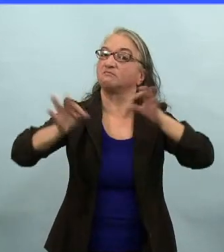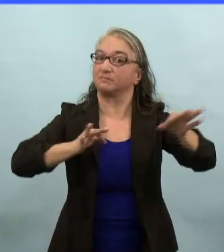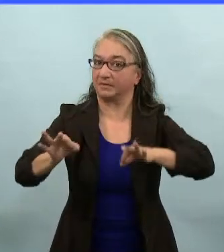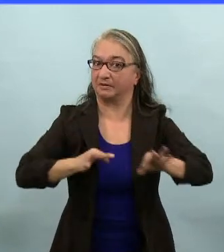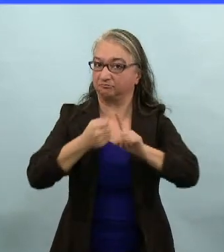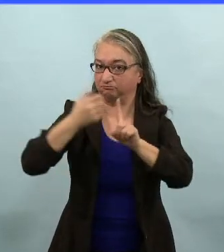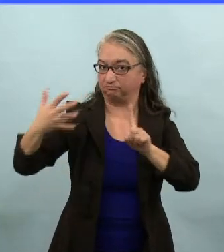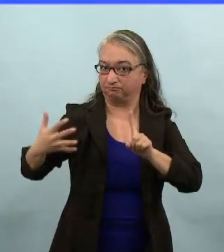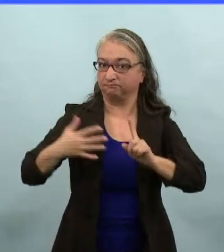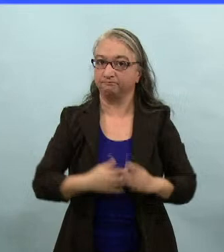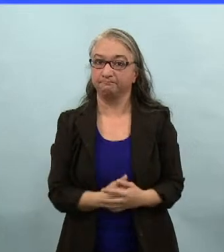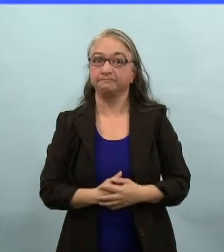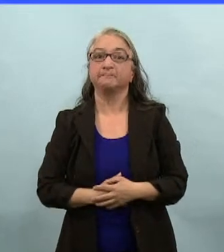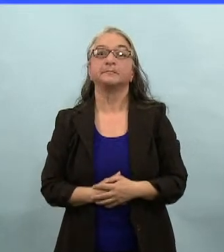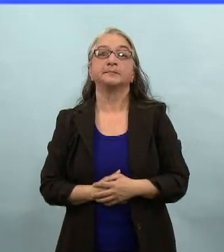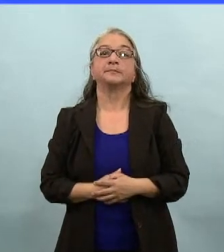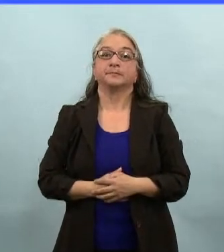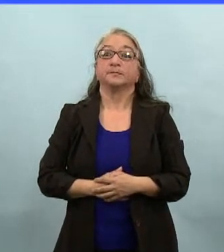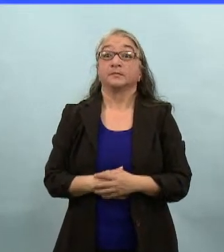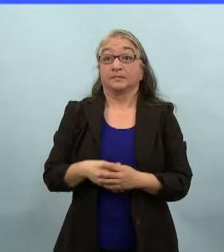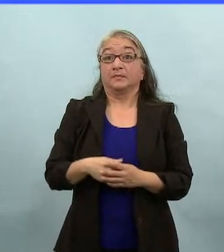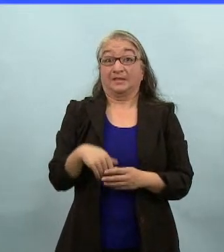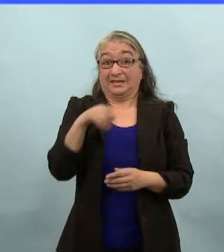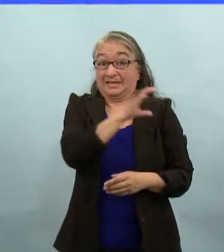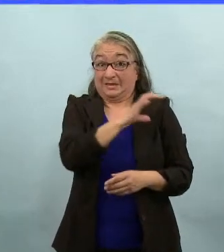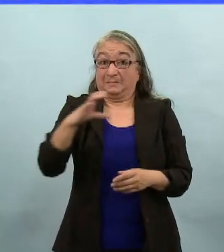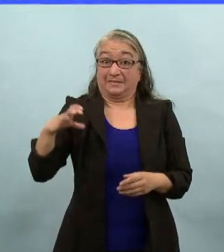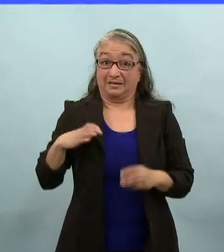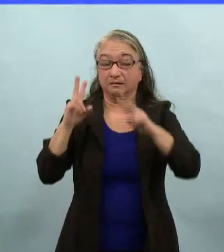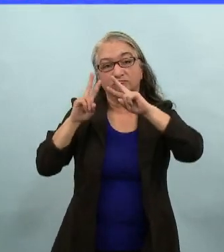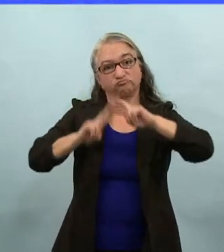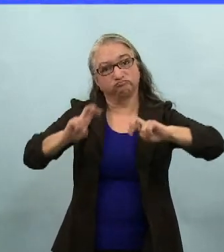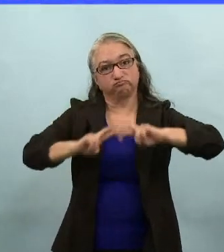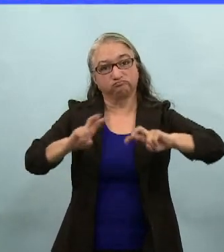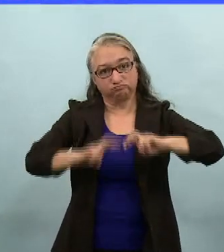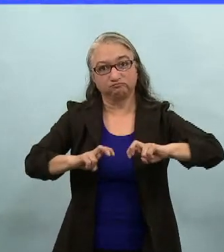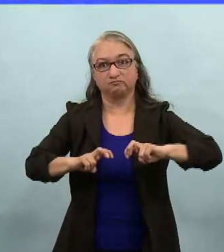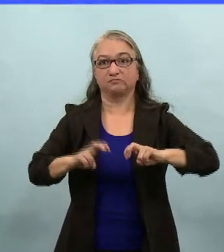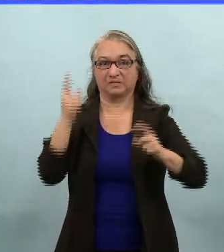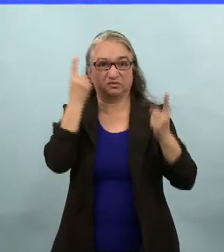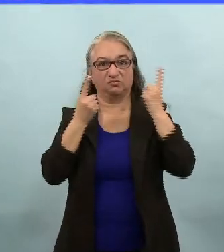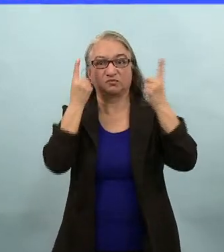the committees weighed the very real concern about the spread of omicron against the known